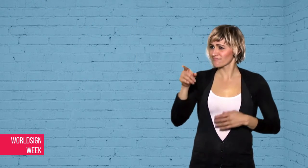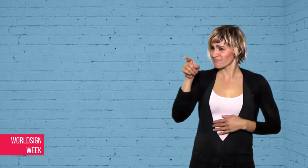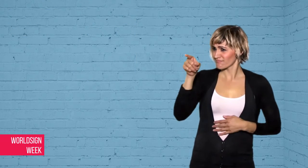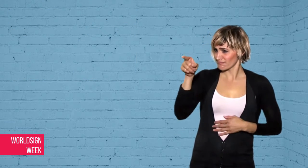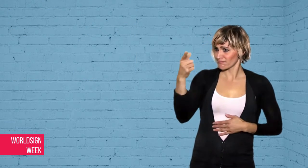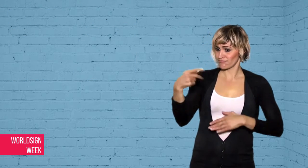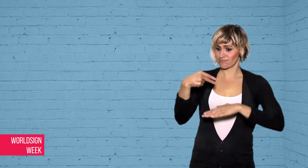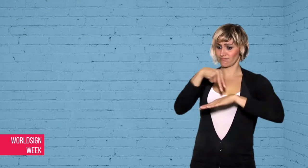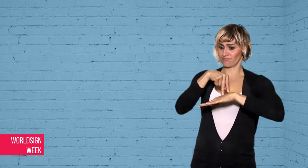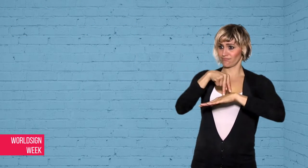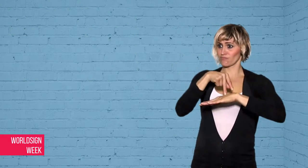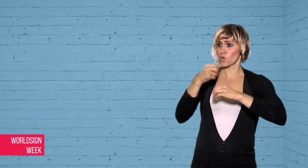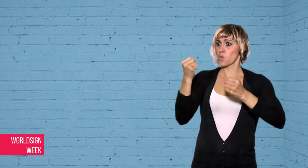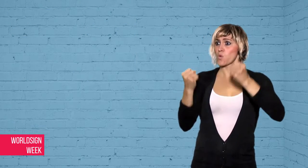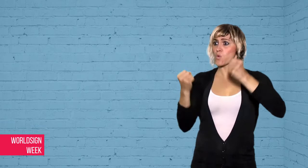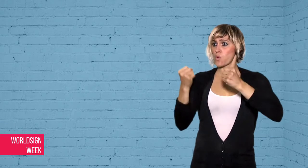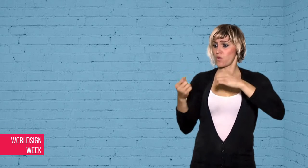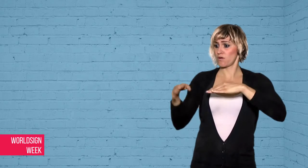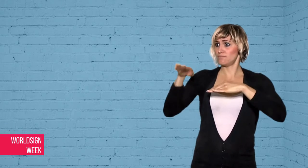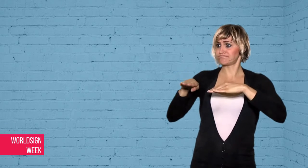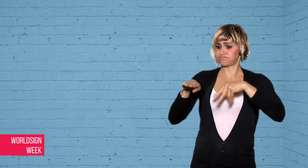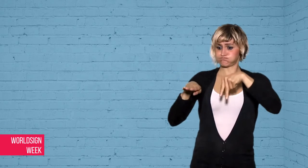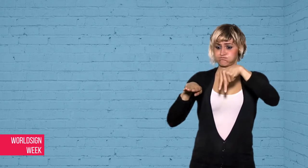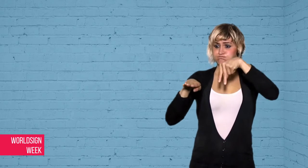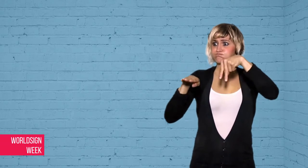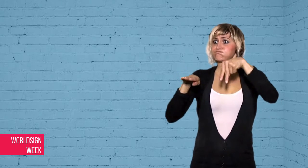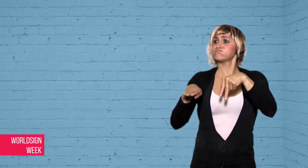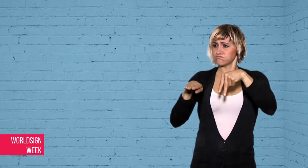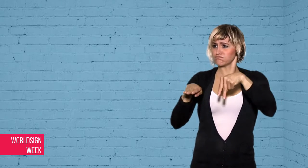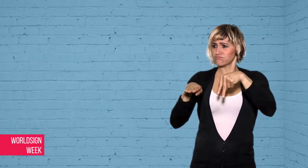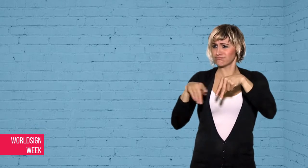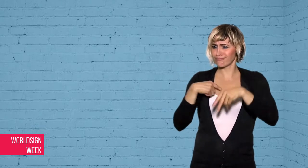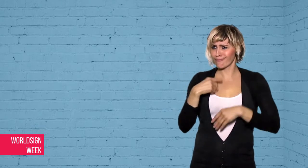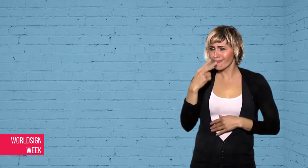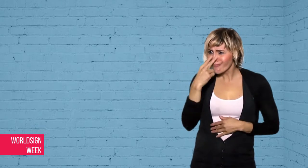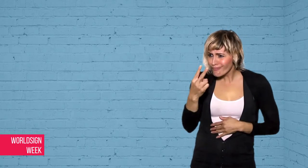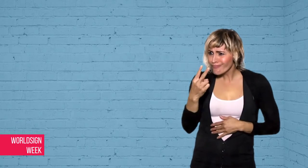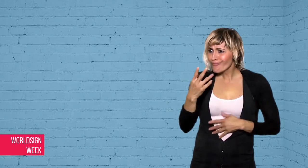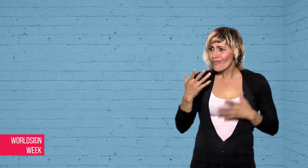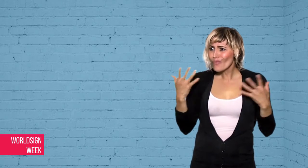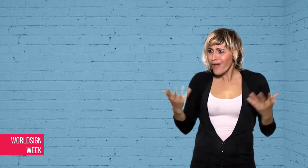I saw a Canadian basketball player who can